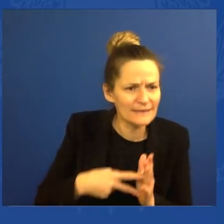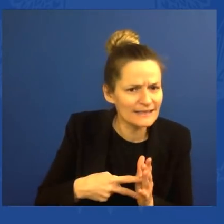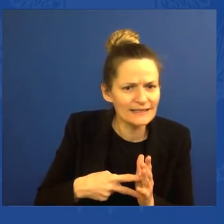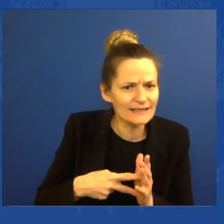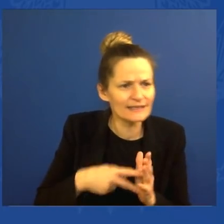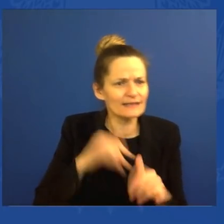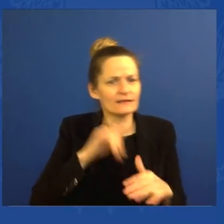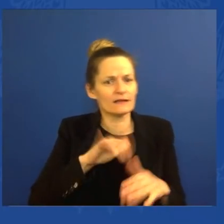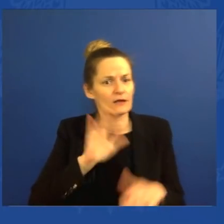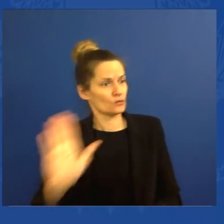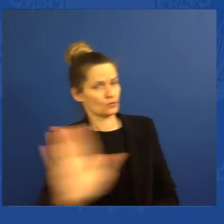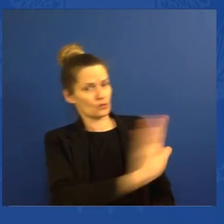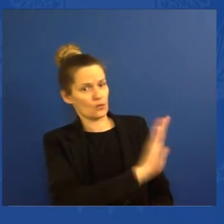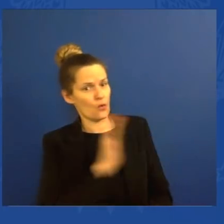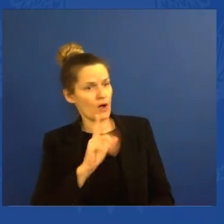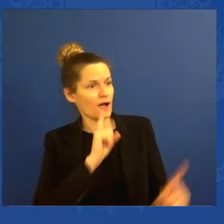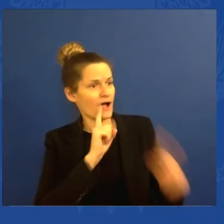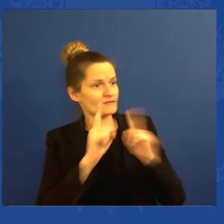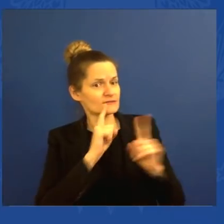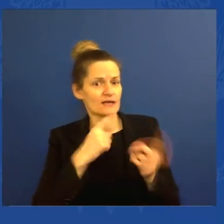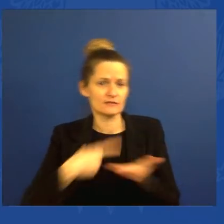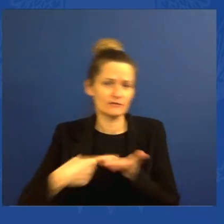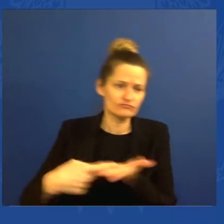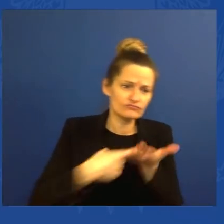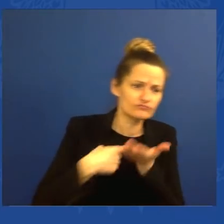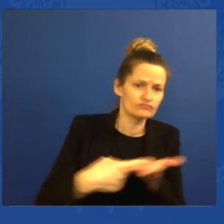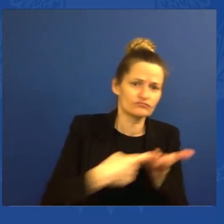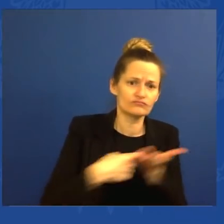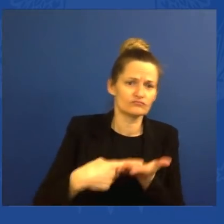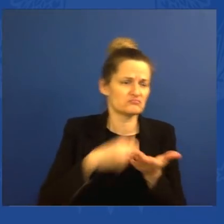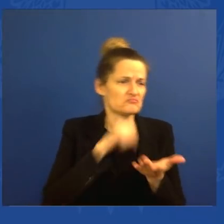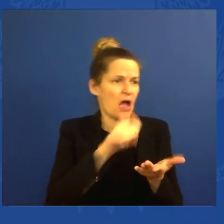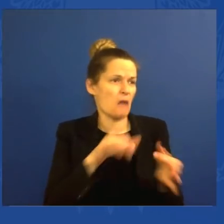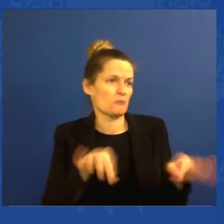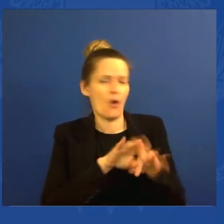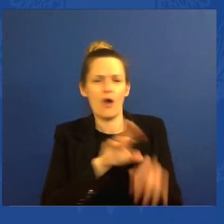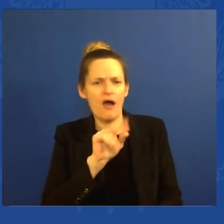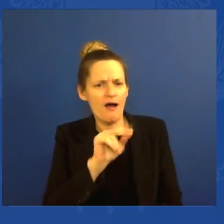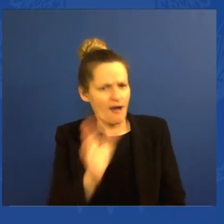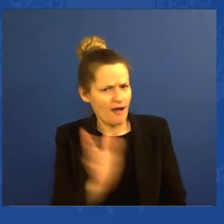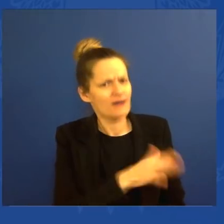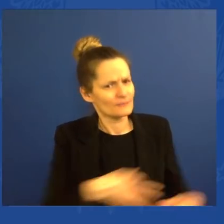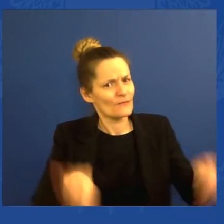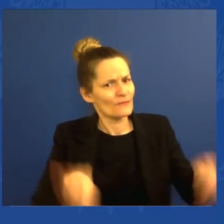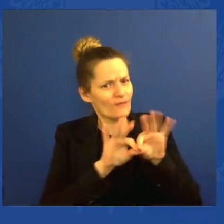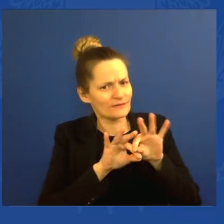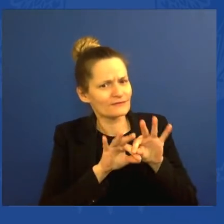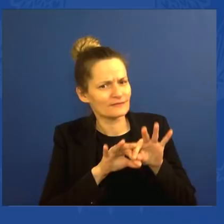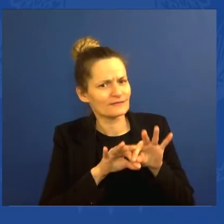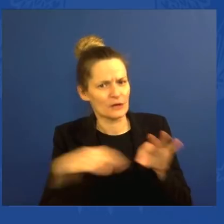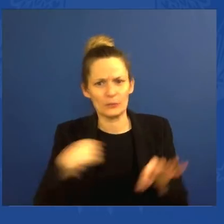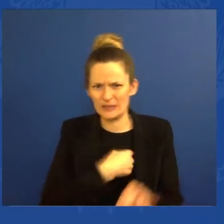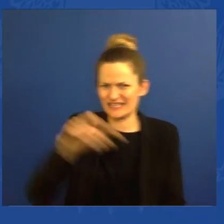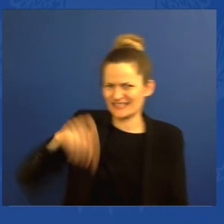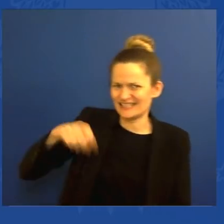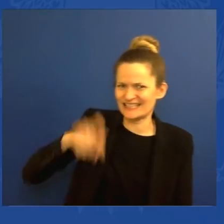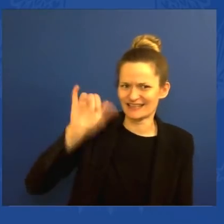And, Brian, I'm told that you're going to run this show here. Mr. Deese: Yeah, we'll give you a chance to depart,